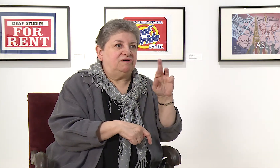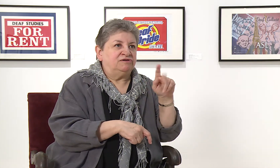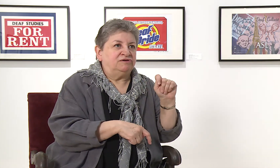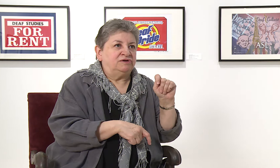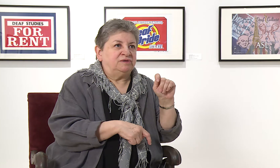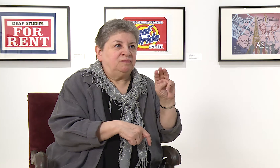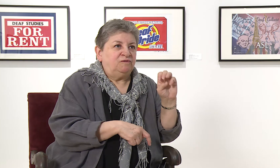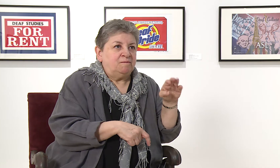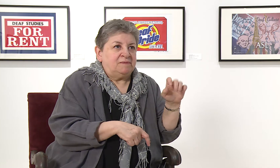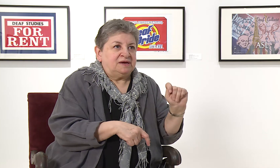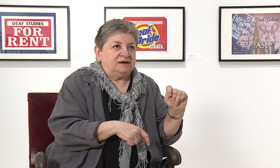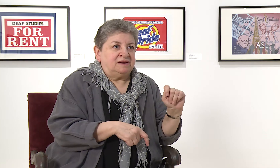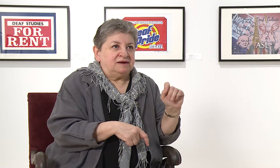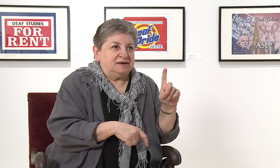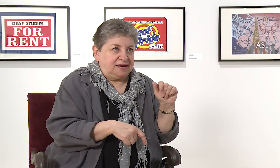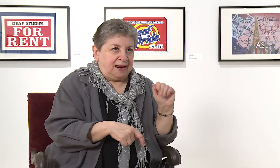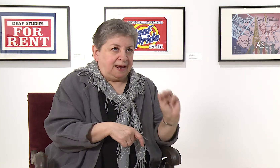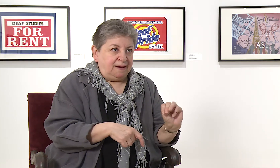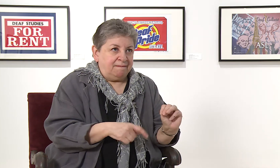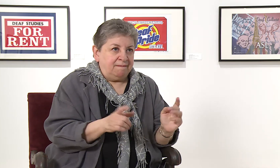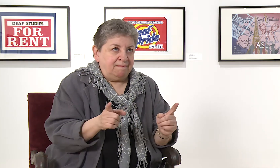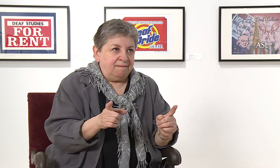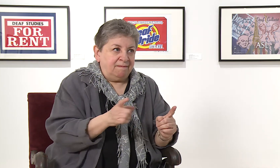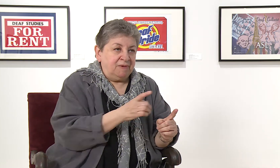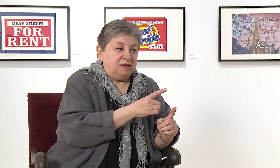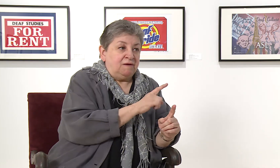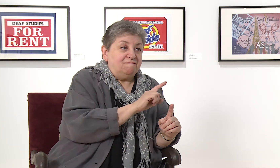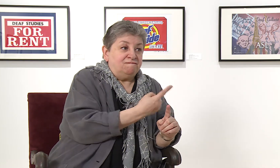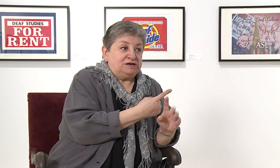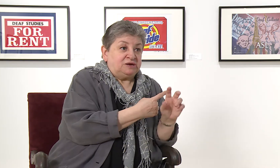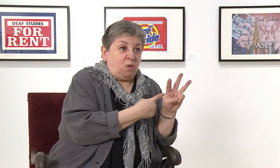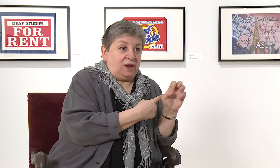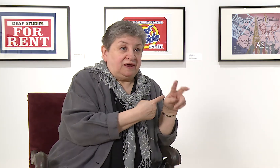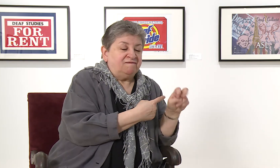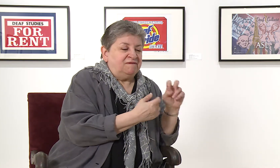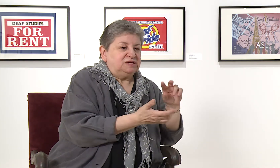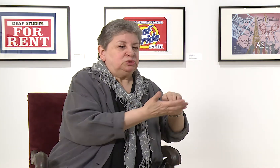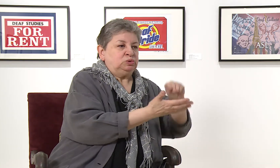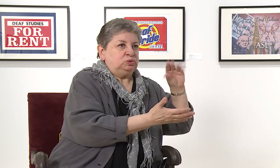of the Deaf Art Movement for me. The first wave would certainly be